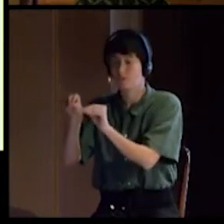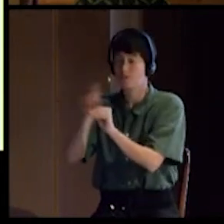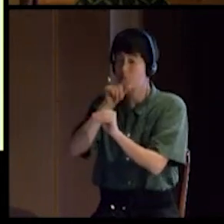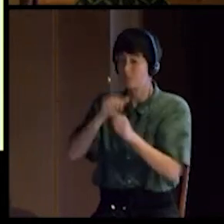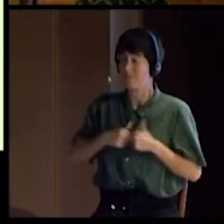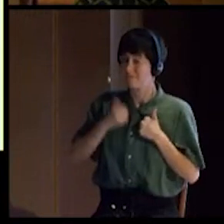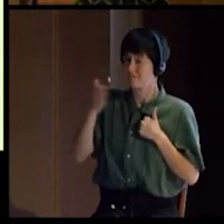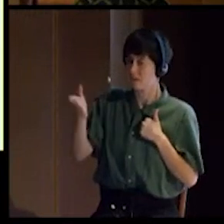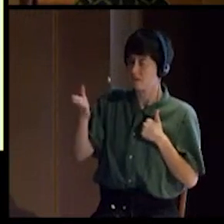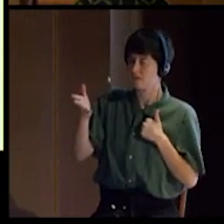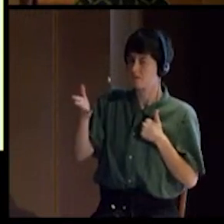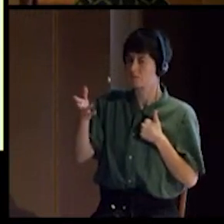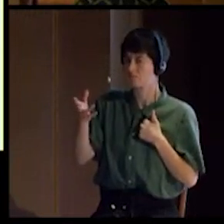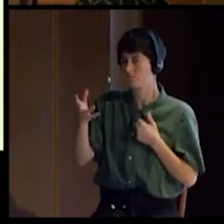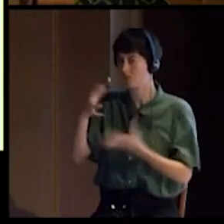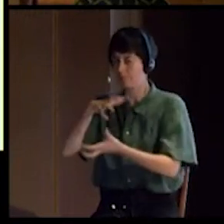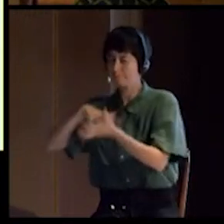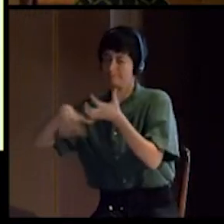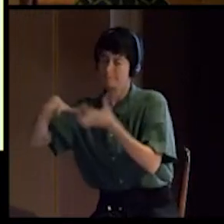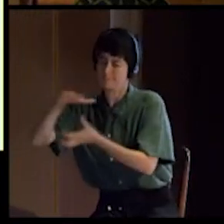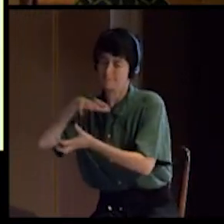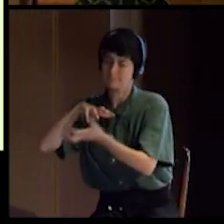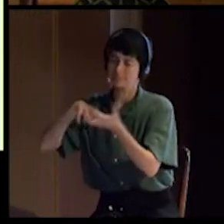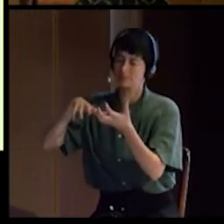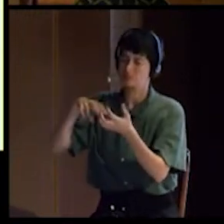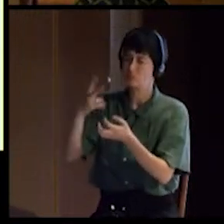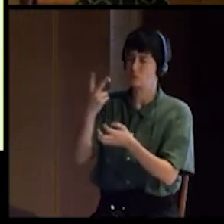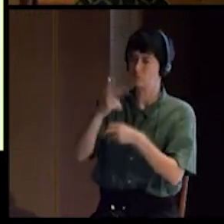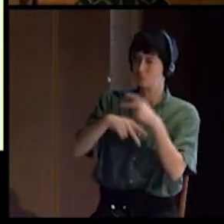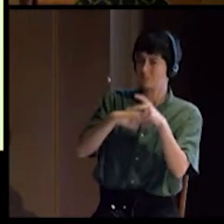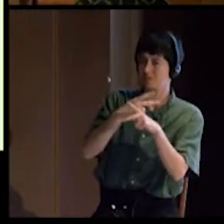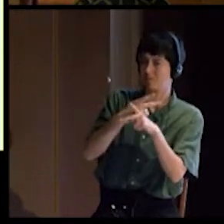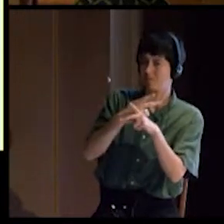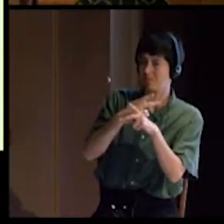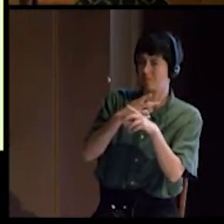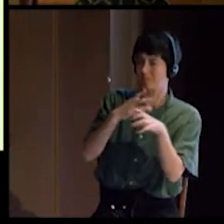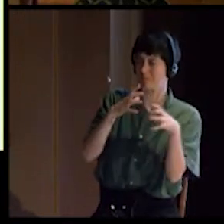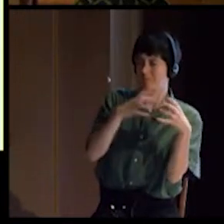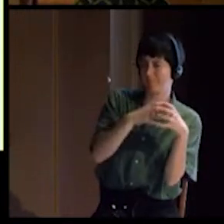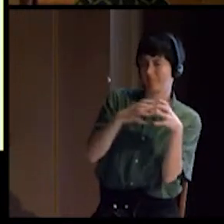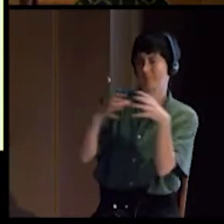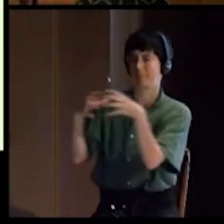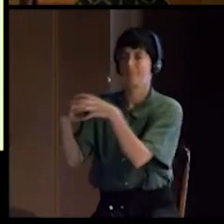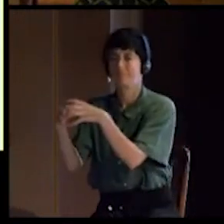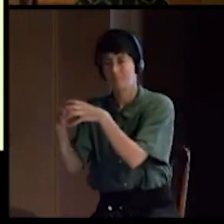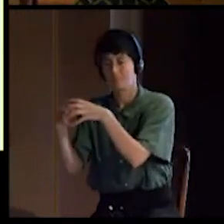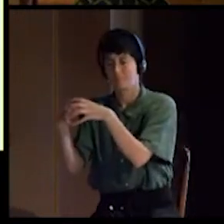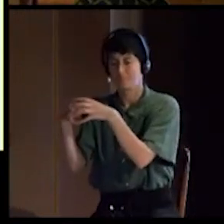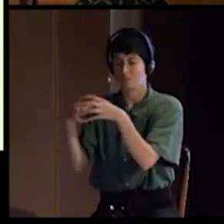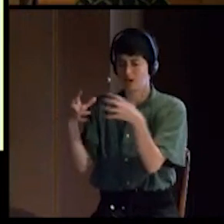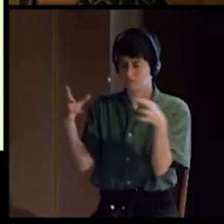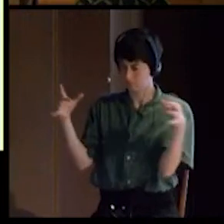that have now come together and have independently evolved to live in these high, hypoxic places.